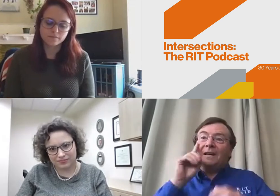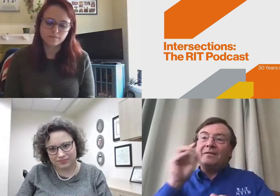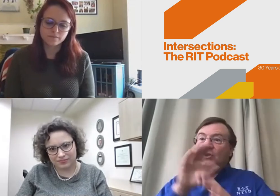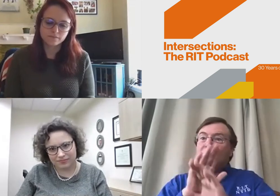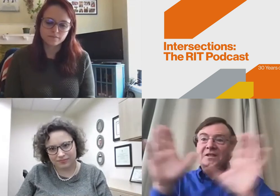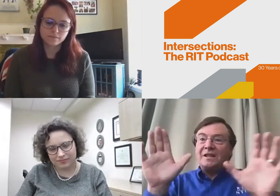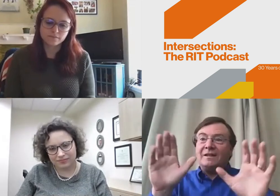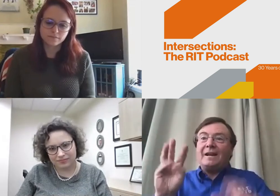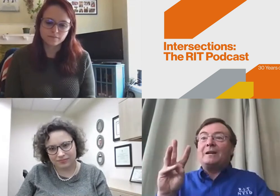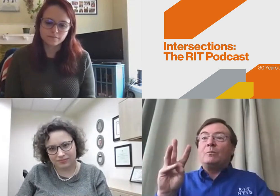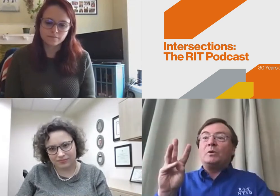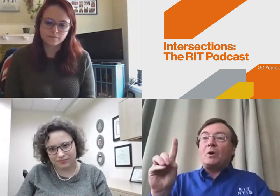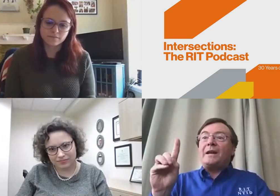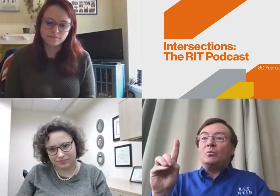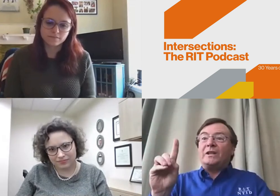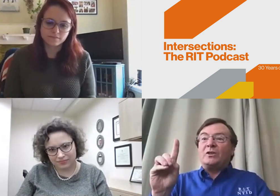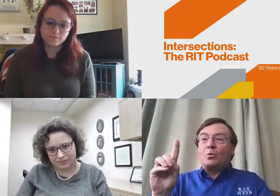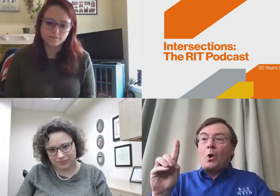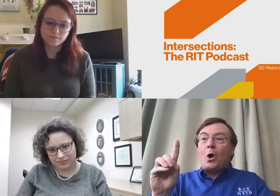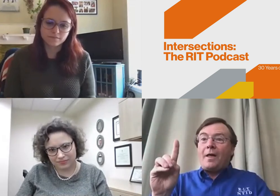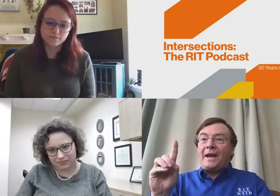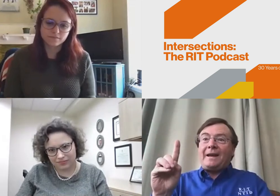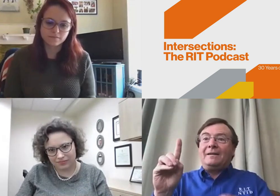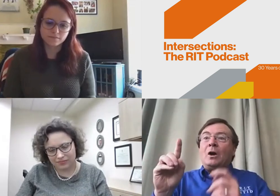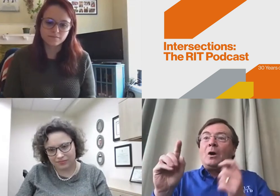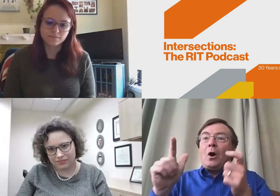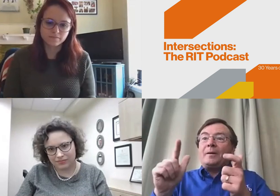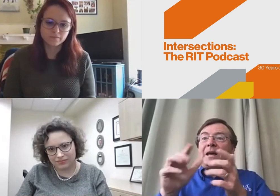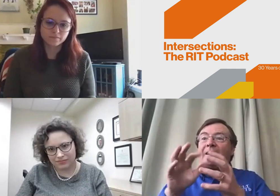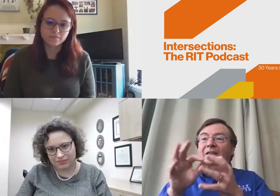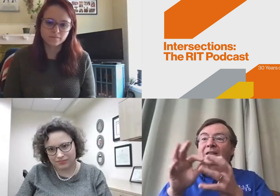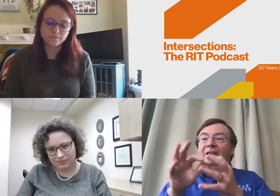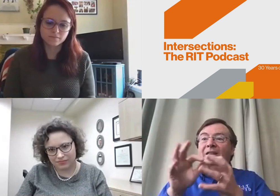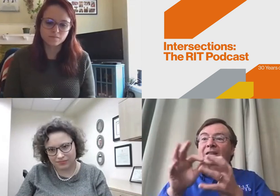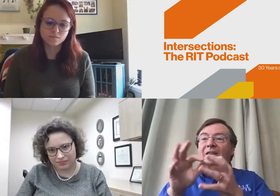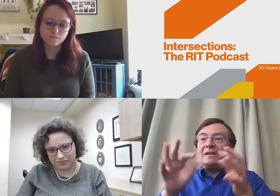deaf students didn't, and then we tried to withdraw that automatic speech recognition